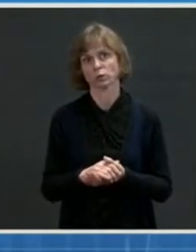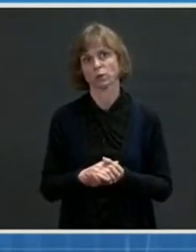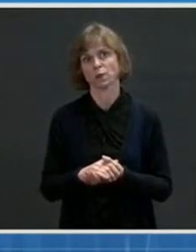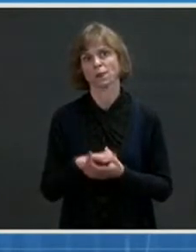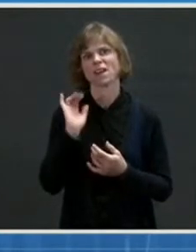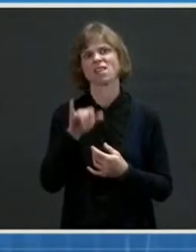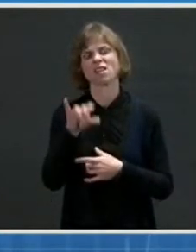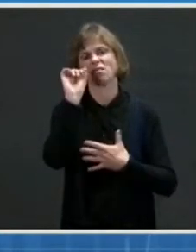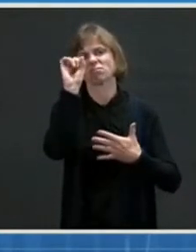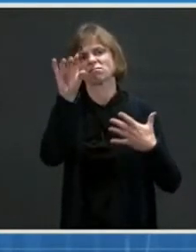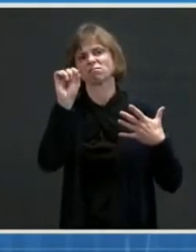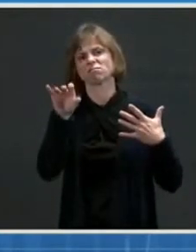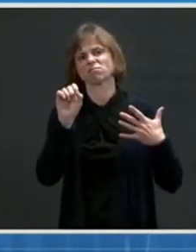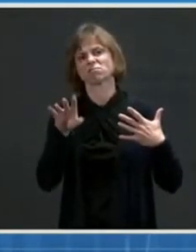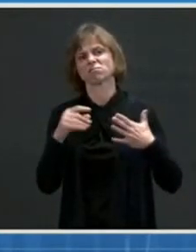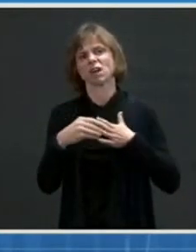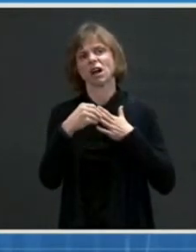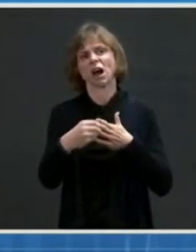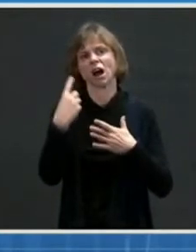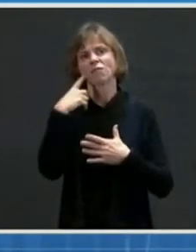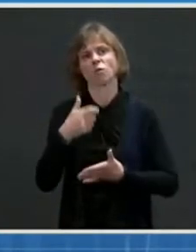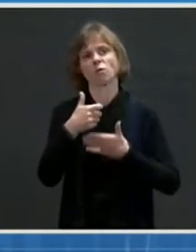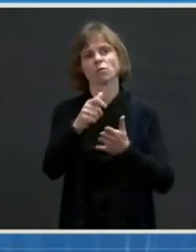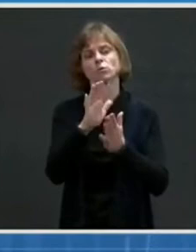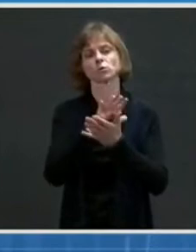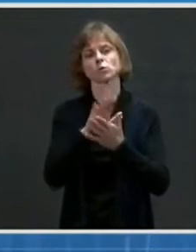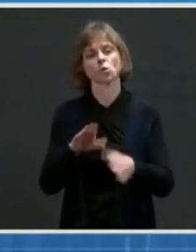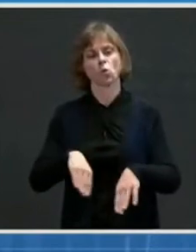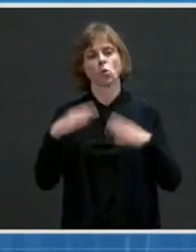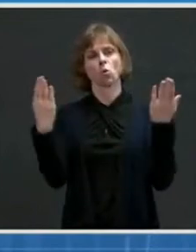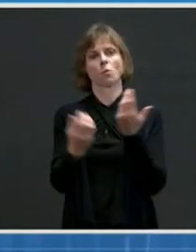12 SCHOOLS. THIS STRATEGY PROVIDES THE LONG